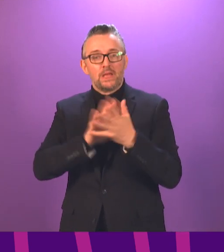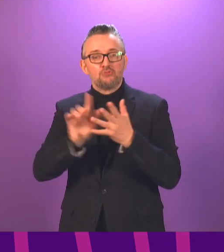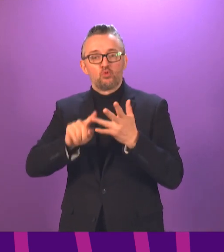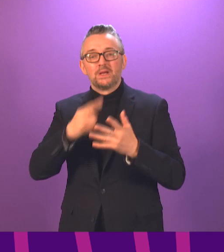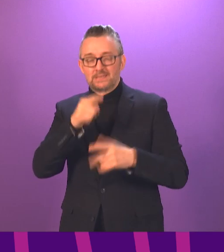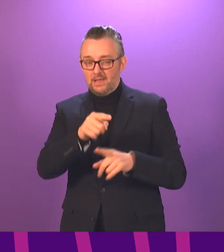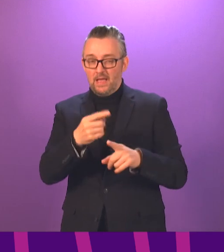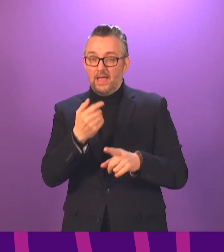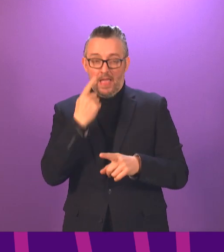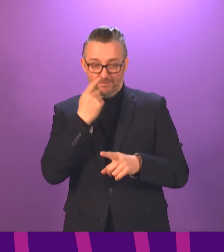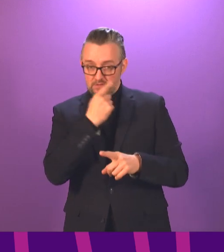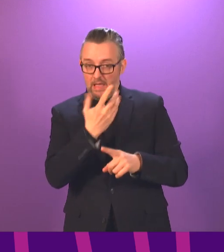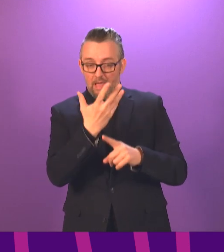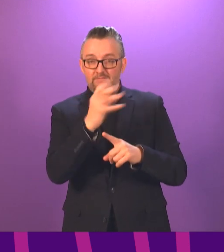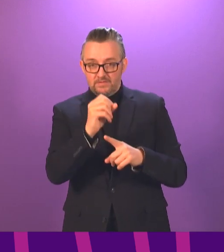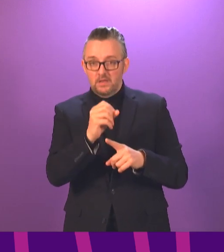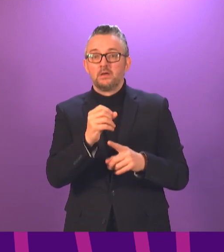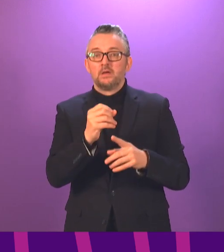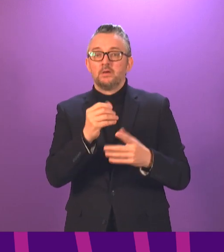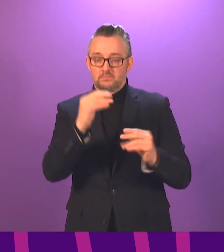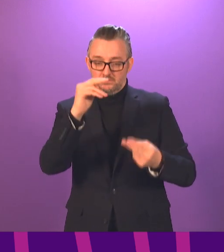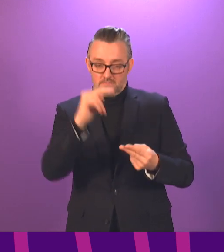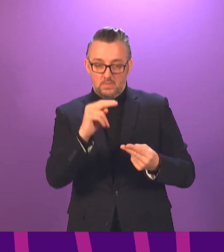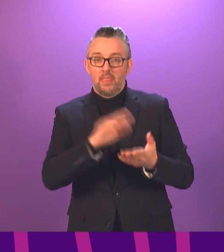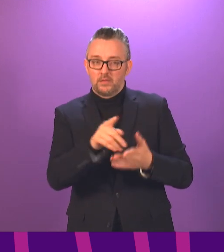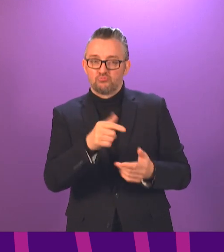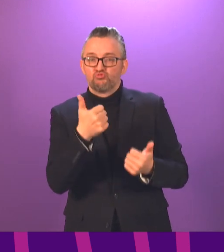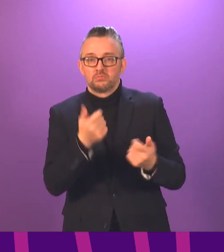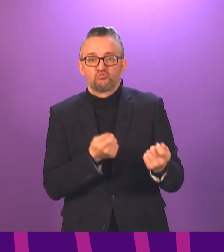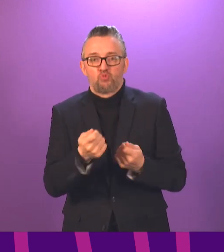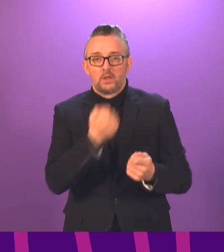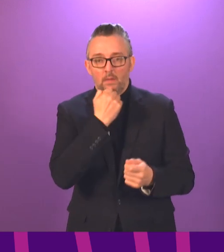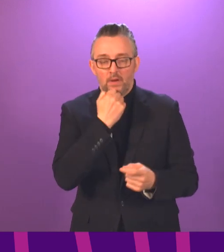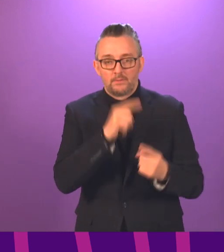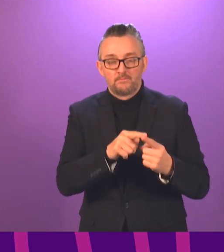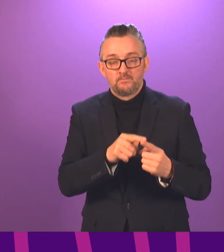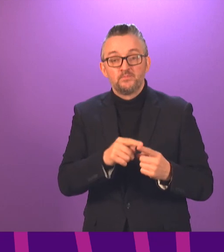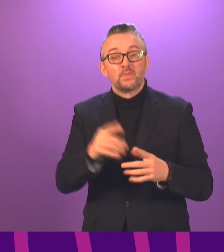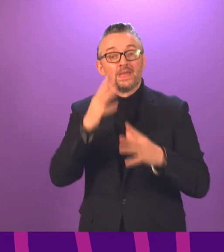evidence that the pandemic is sufficiently under control. Alongside that, the test positivity rate